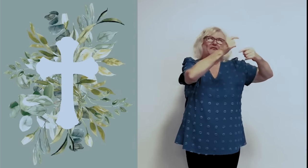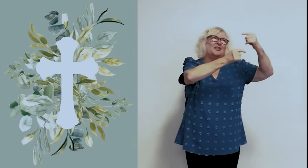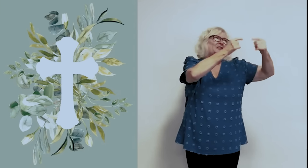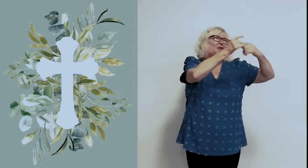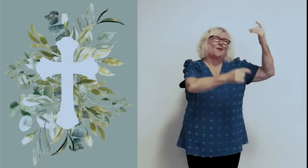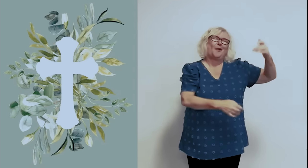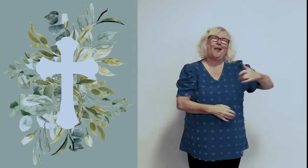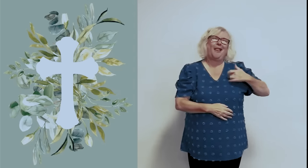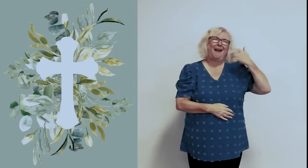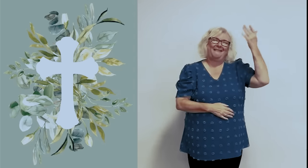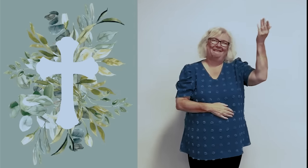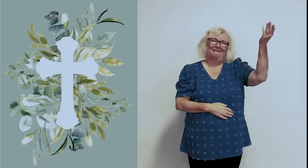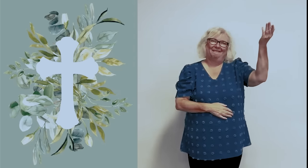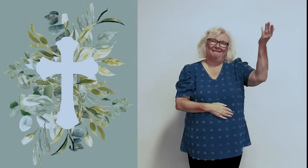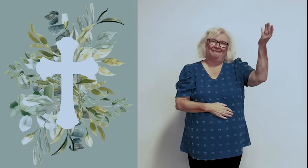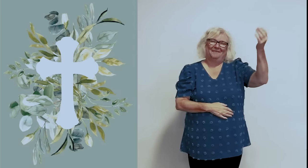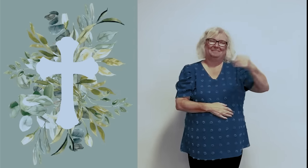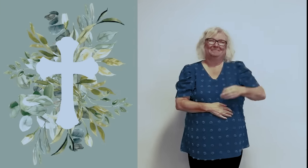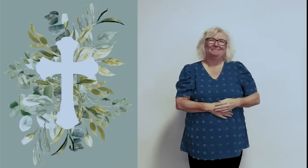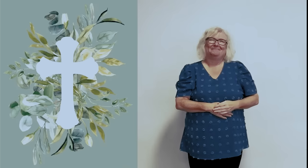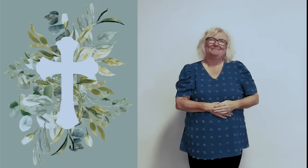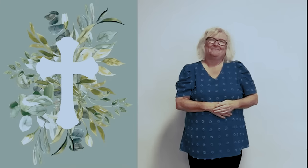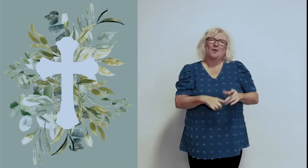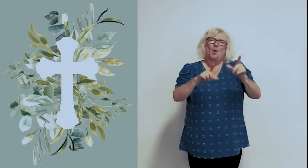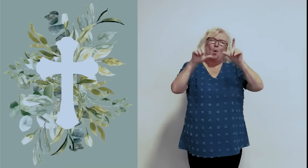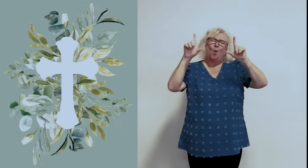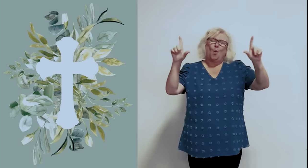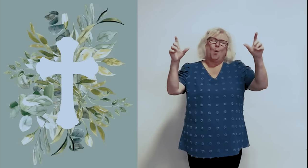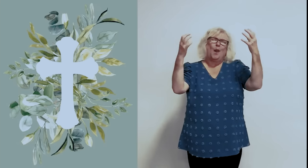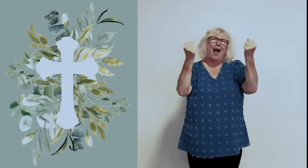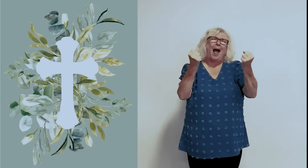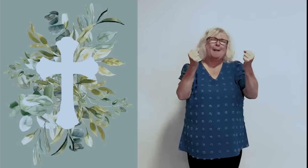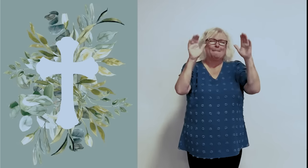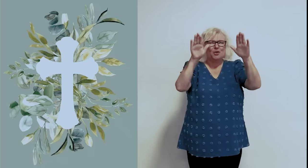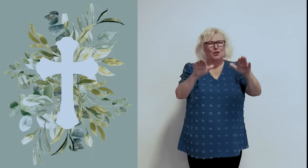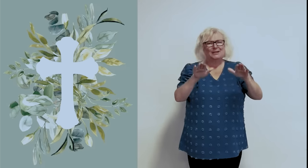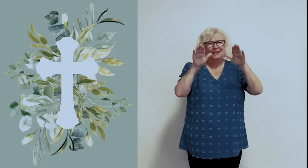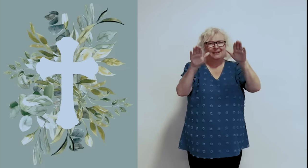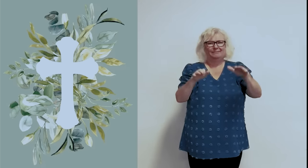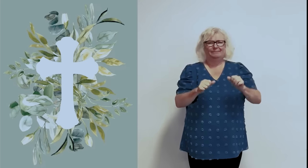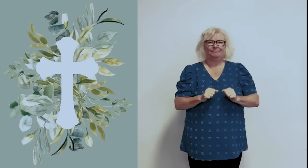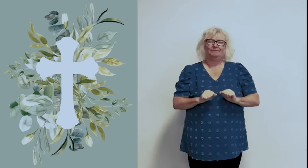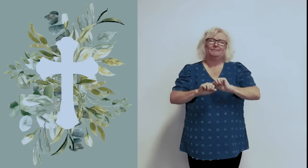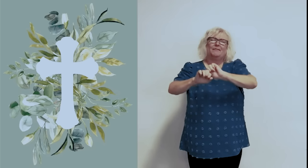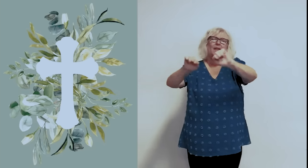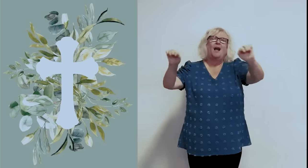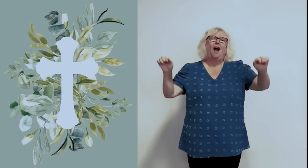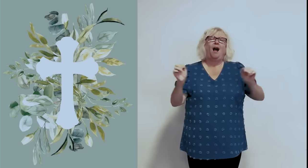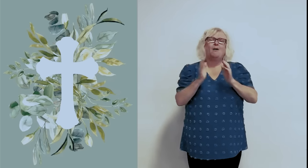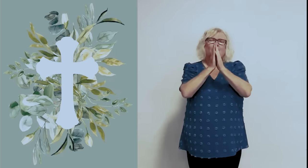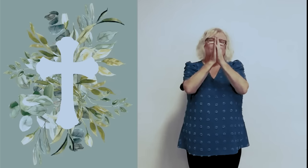and lead them into your eternal light. Lord, in your mercy, receive our prayer.